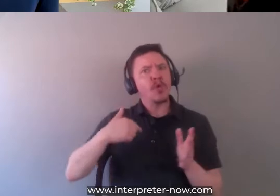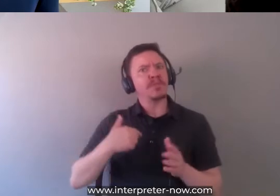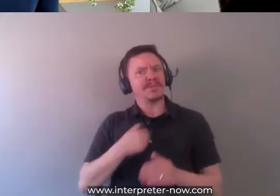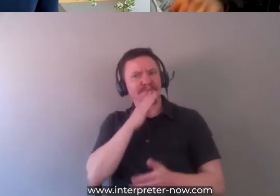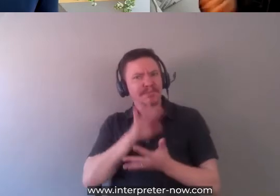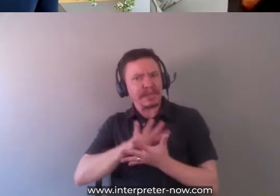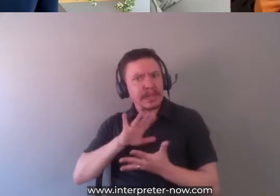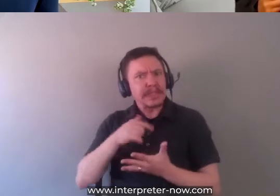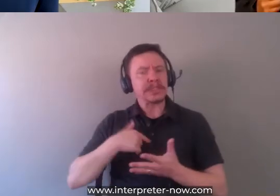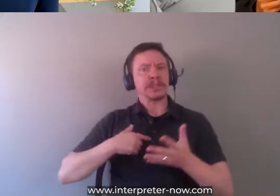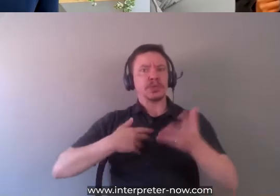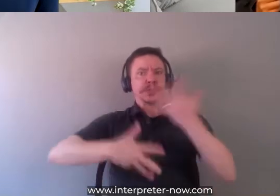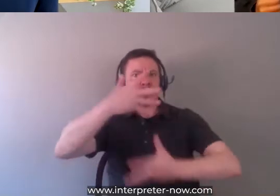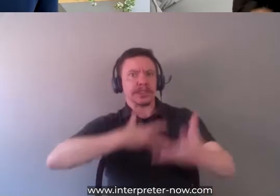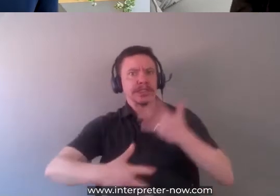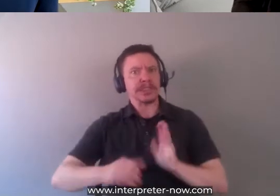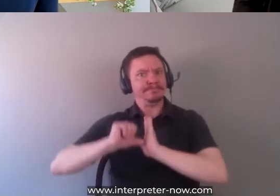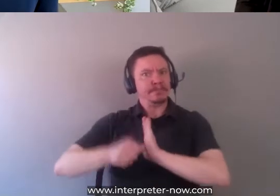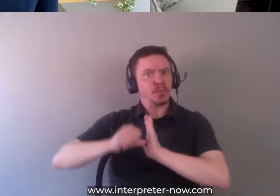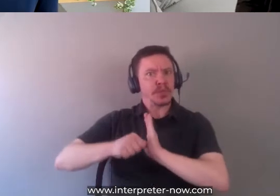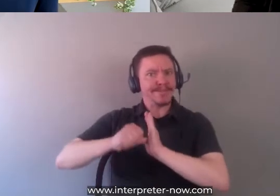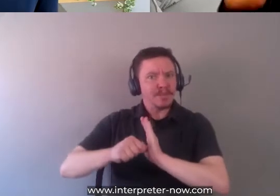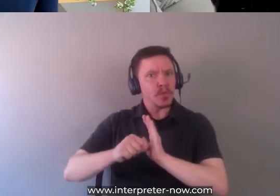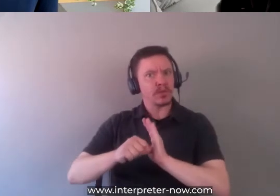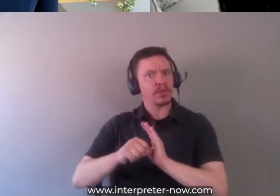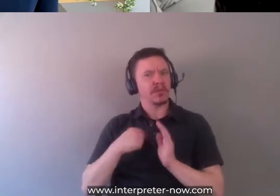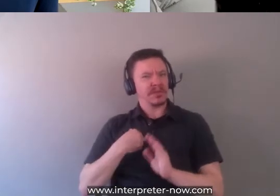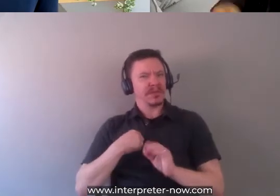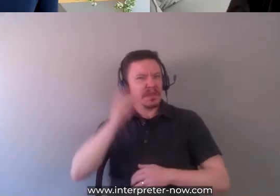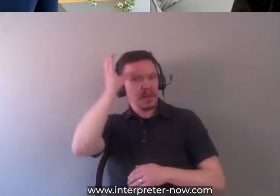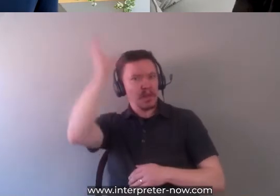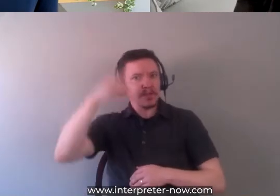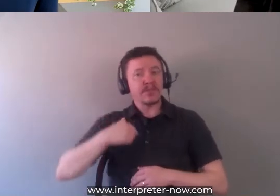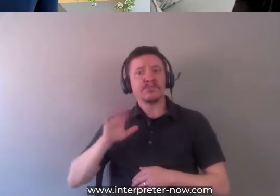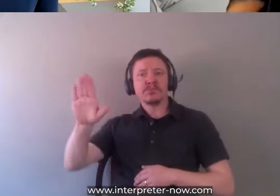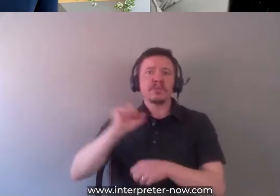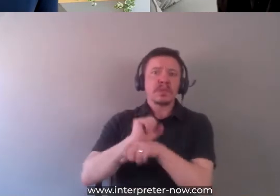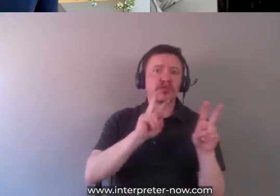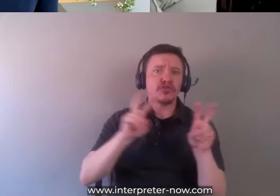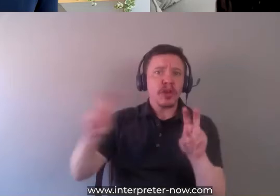we reinforce the notion that your job title, your degrees, your credentials, your current